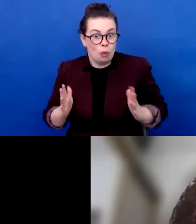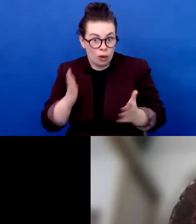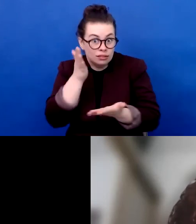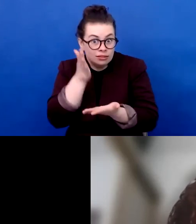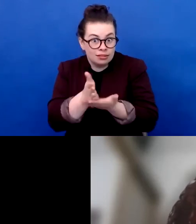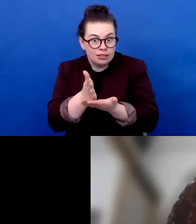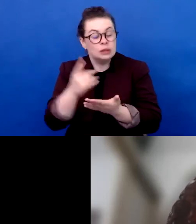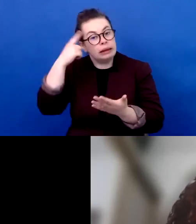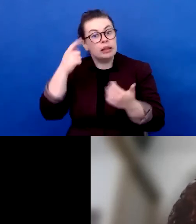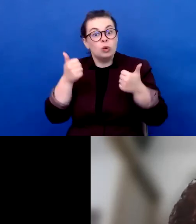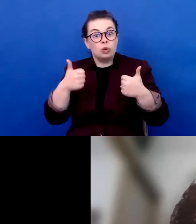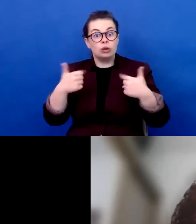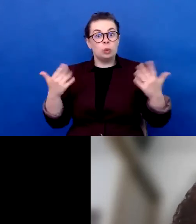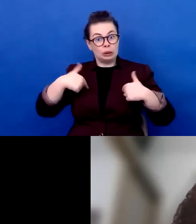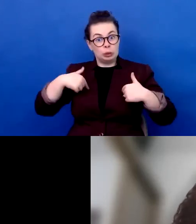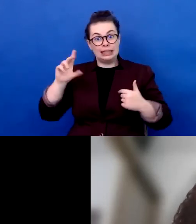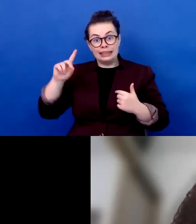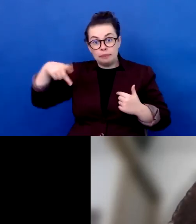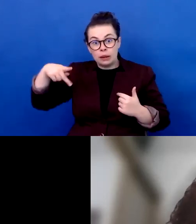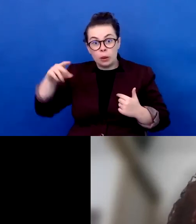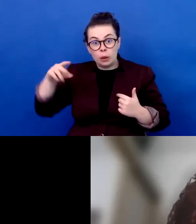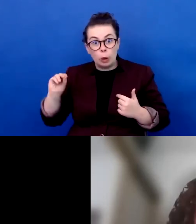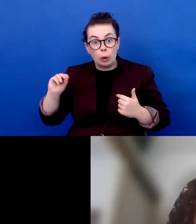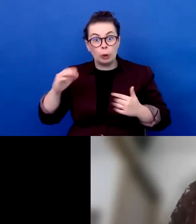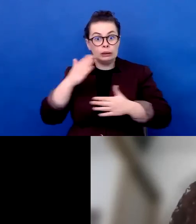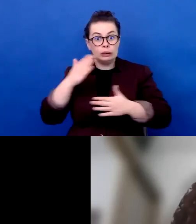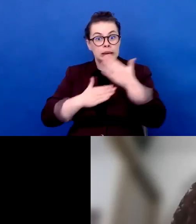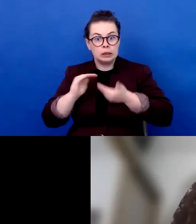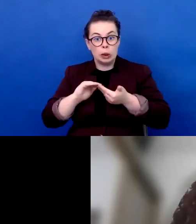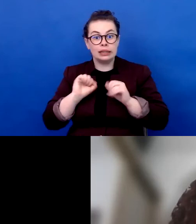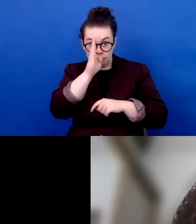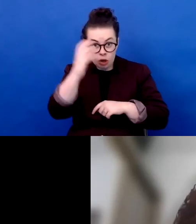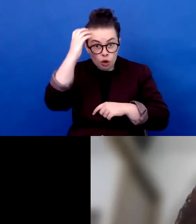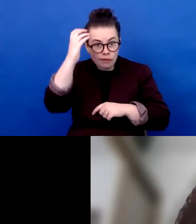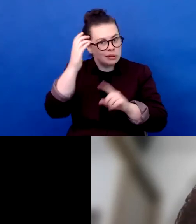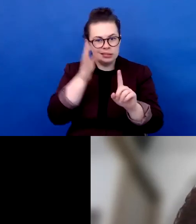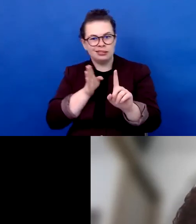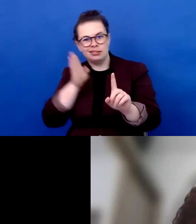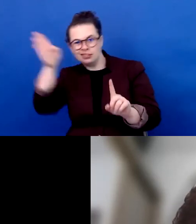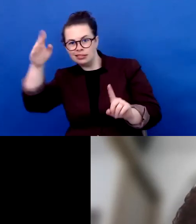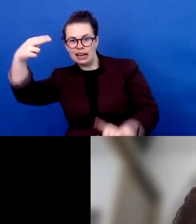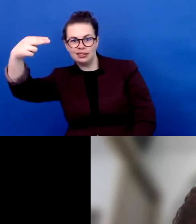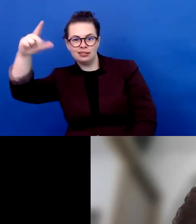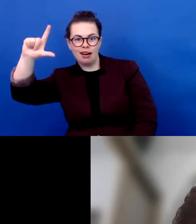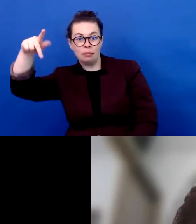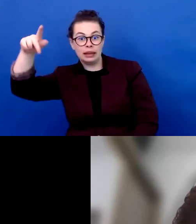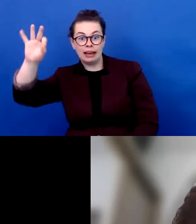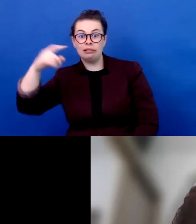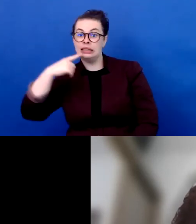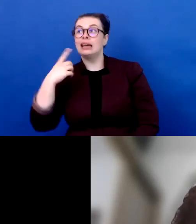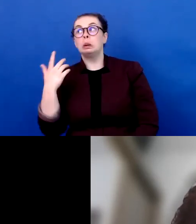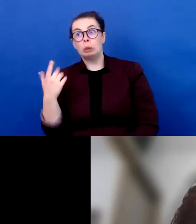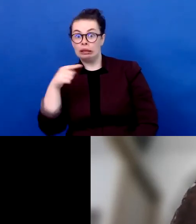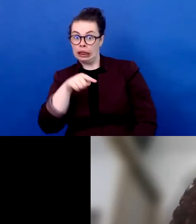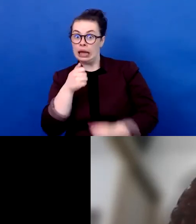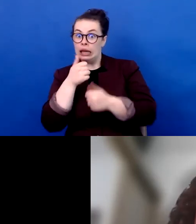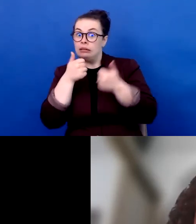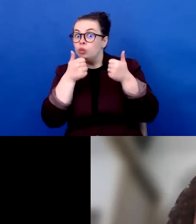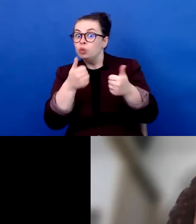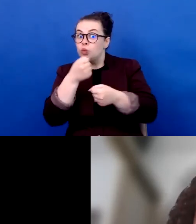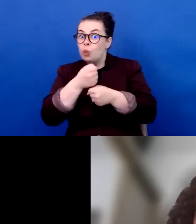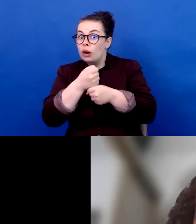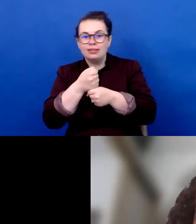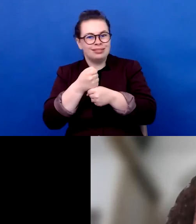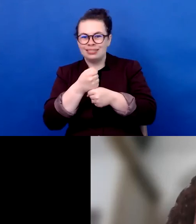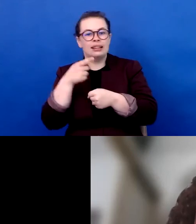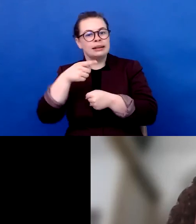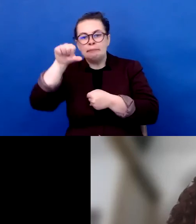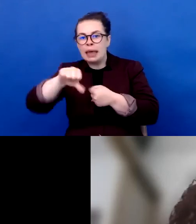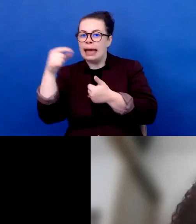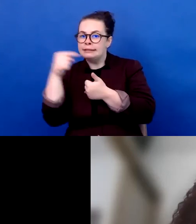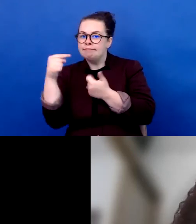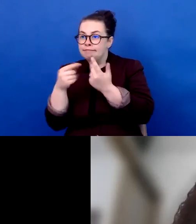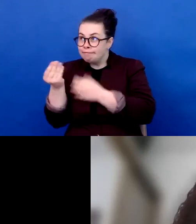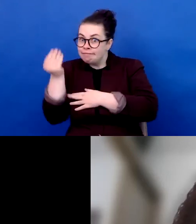good way um to push more of the governance um if i can also respond to the other questions um